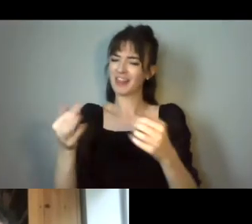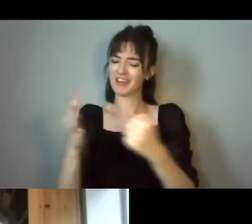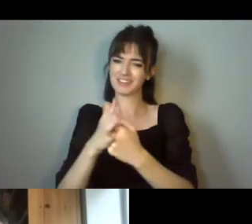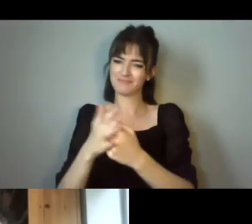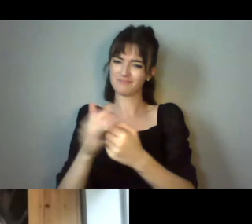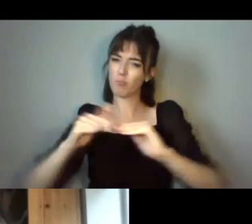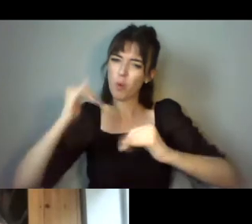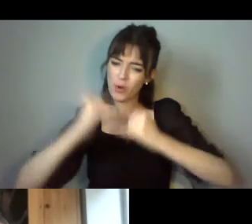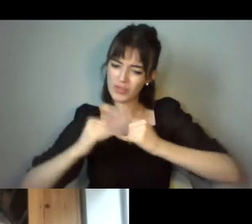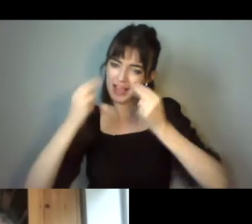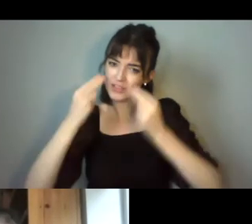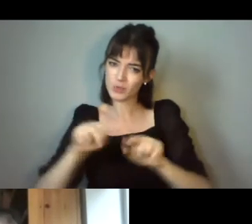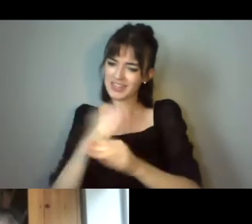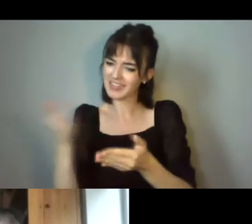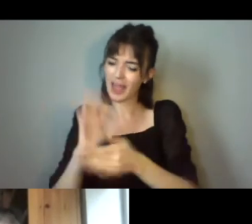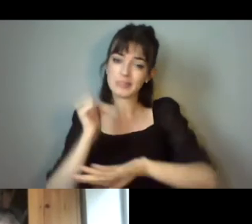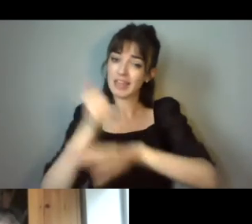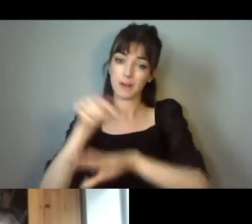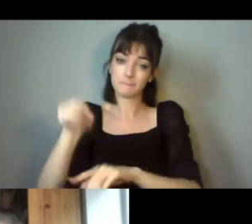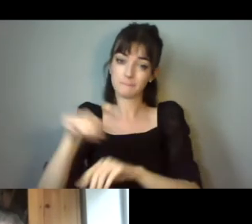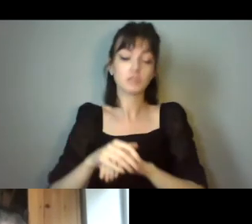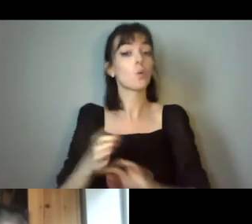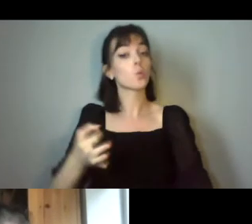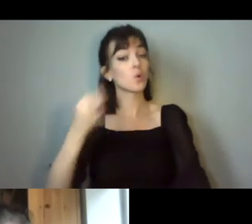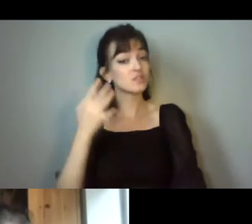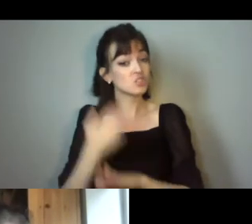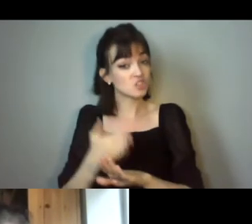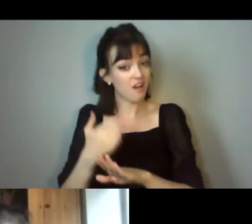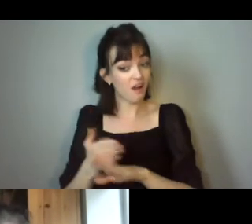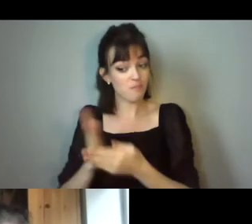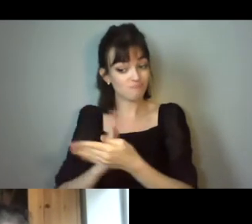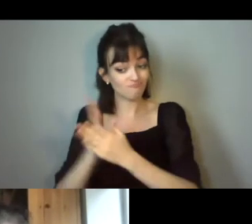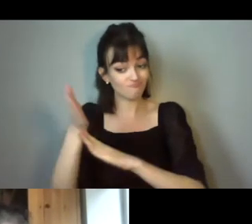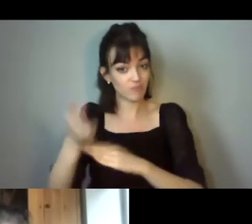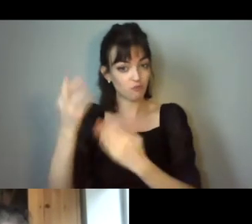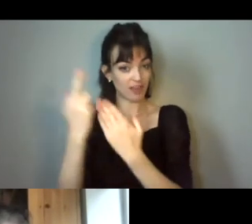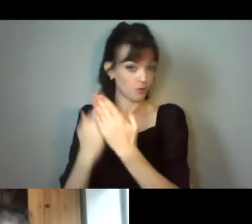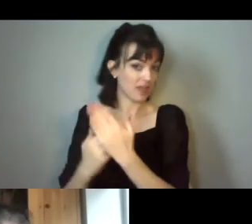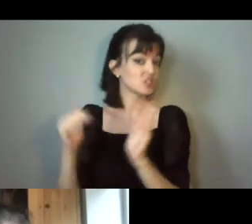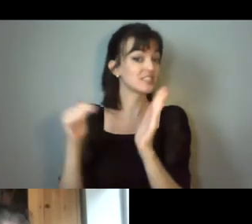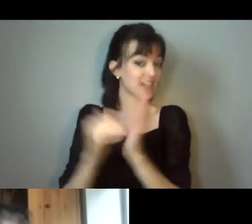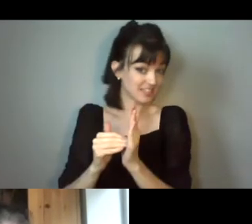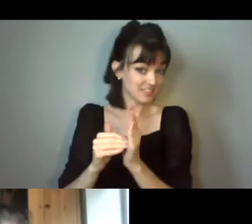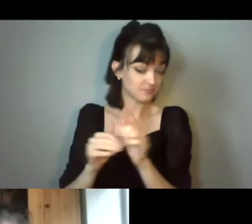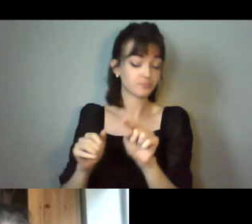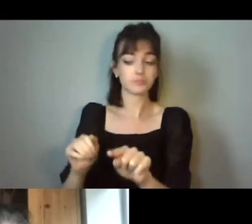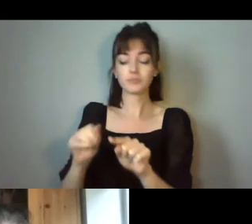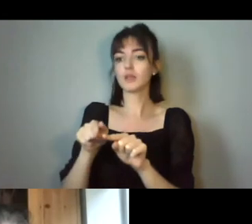how it's going to be implemented. They have done a good job through the regulations that help to